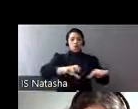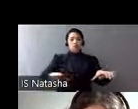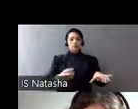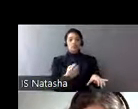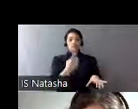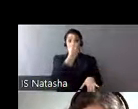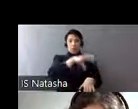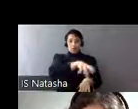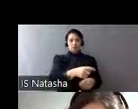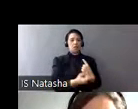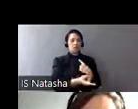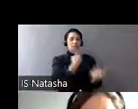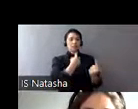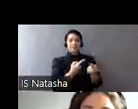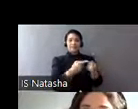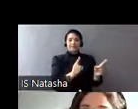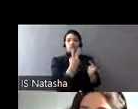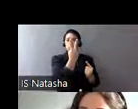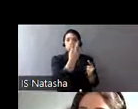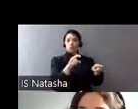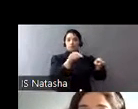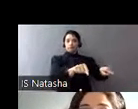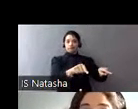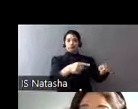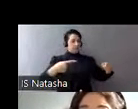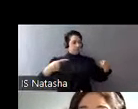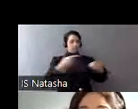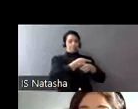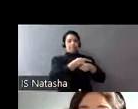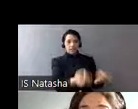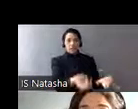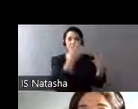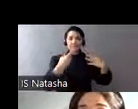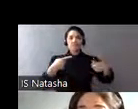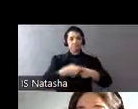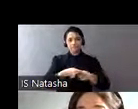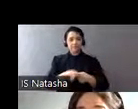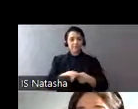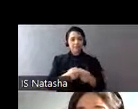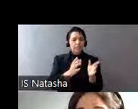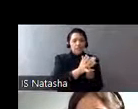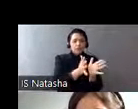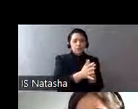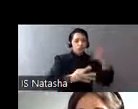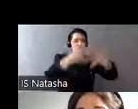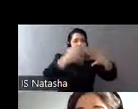countries, they actually gave contradictory responses to what disability data is available.